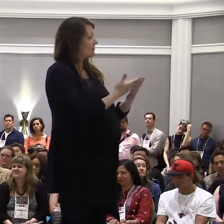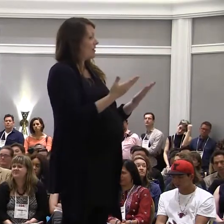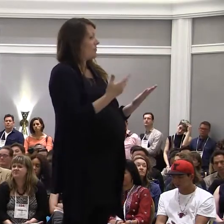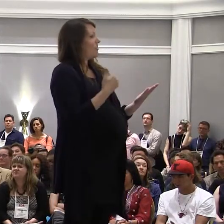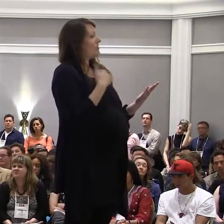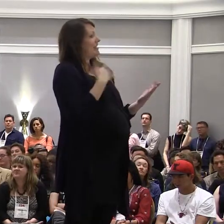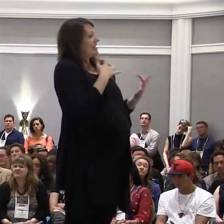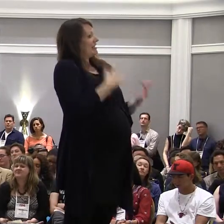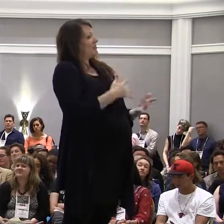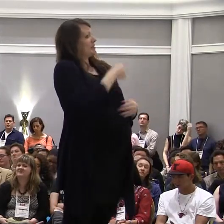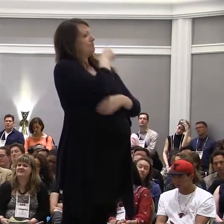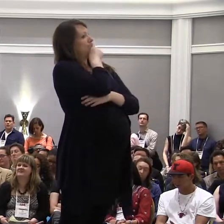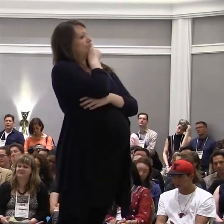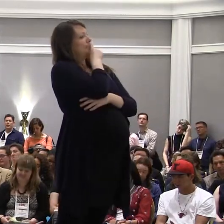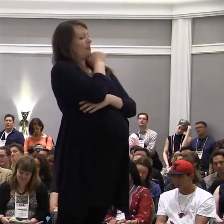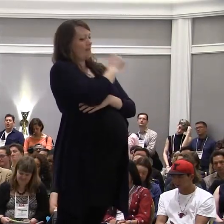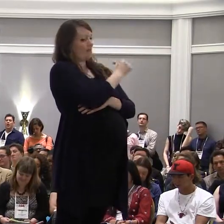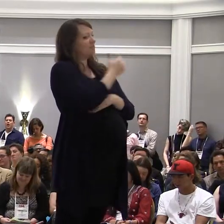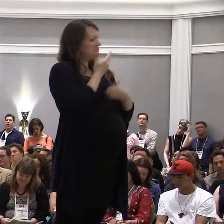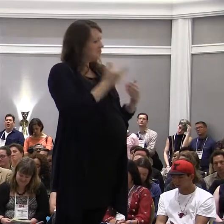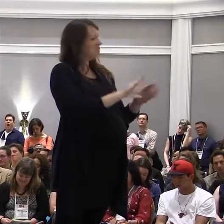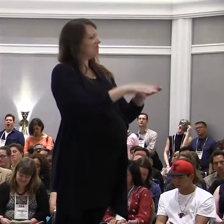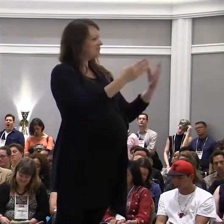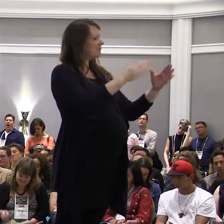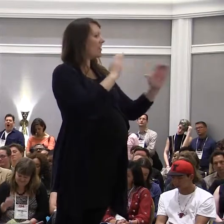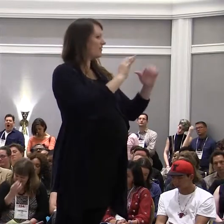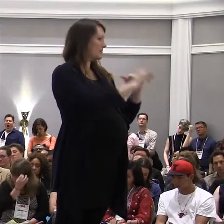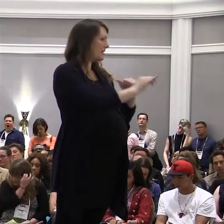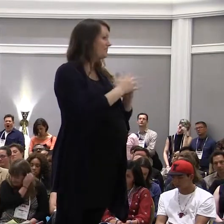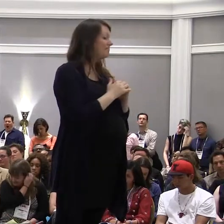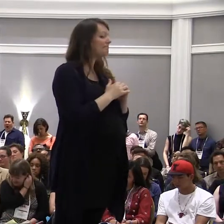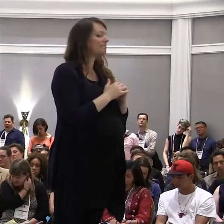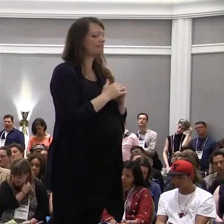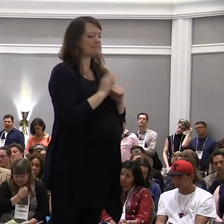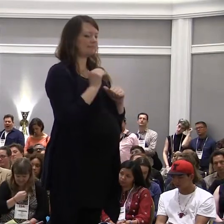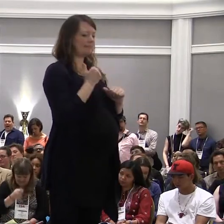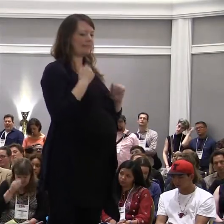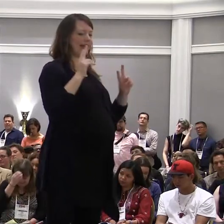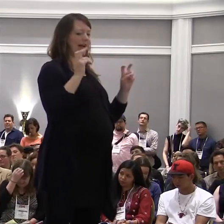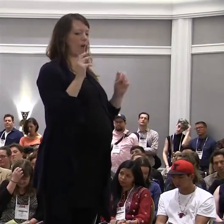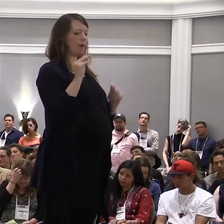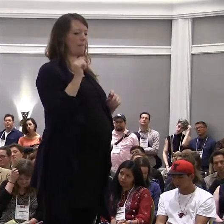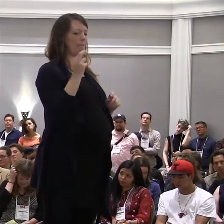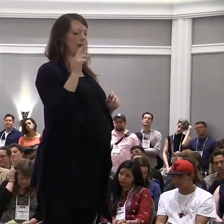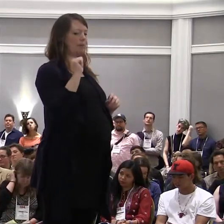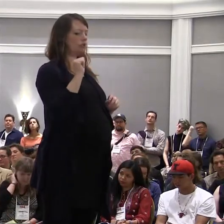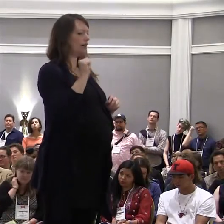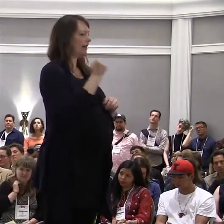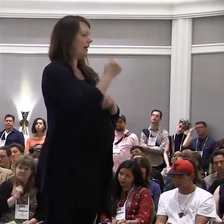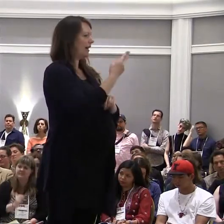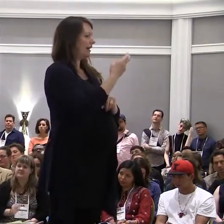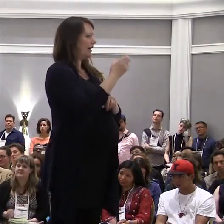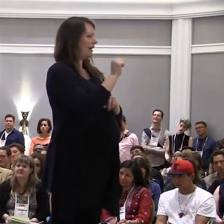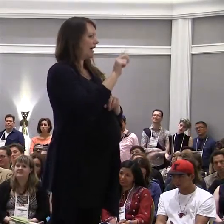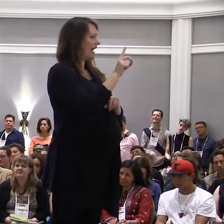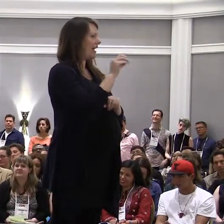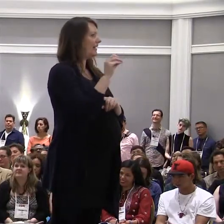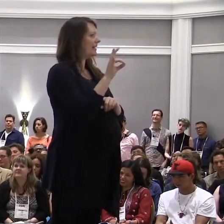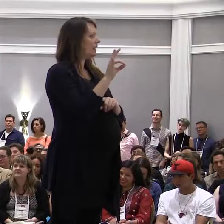Right, We also--I think our mantra is "head of a penny." "Head of a penny." "Head of a penny."